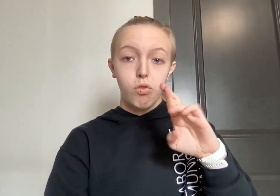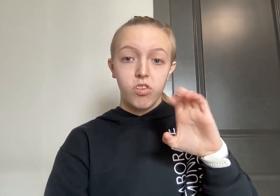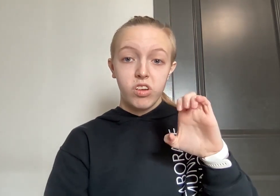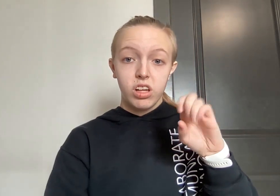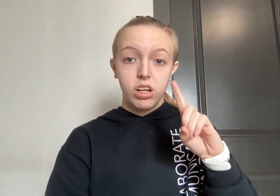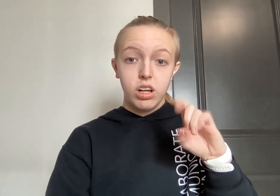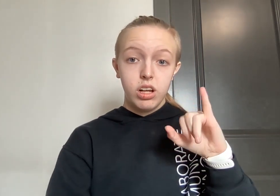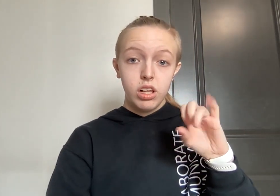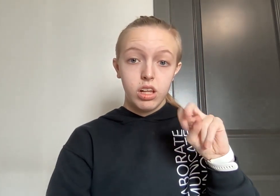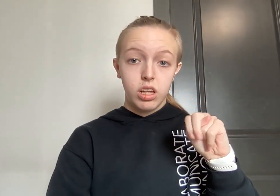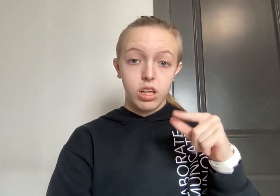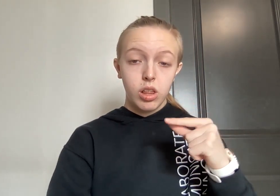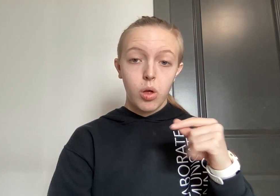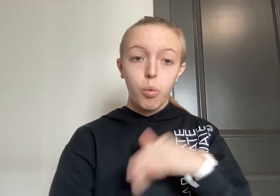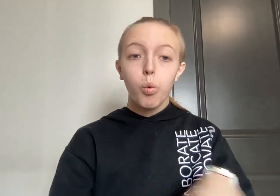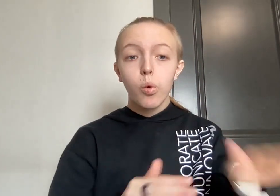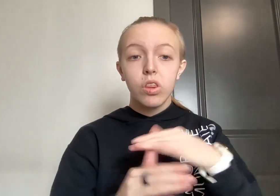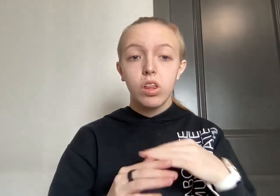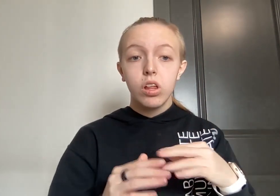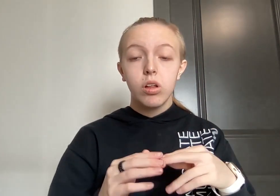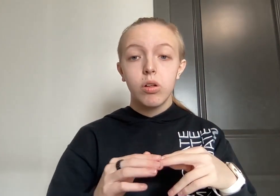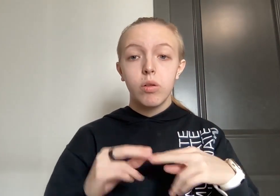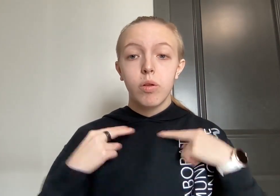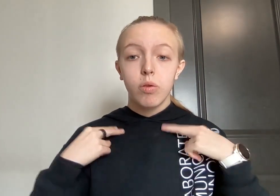Within the Human